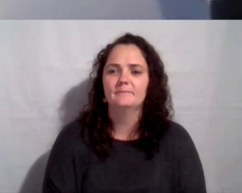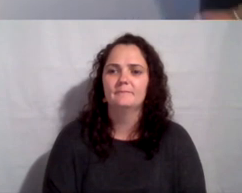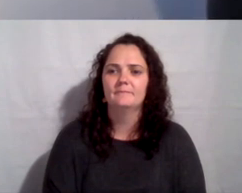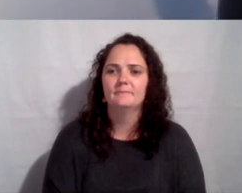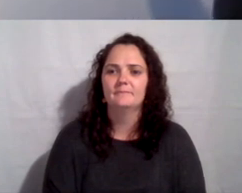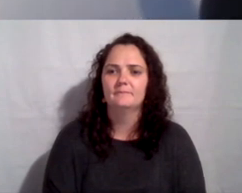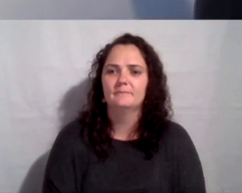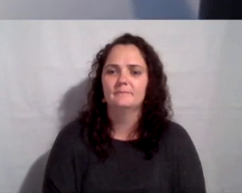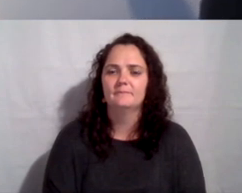I'll try to stay over here out of the